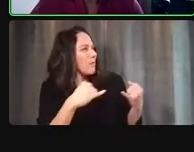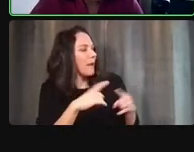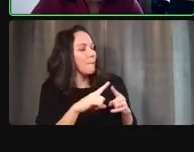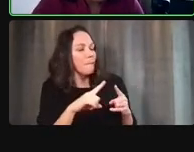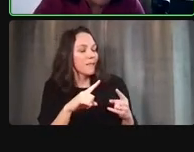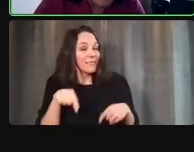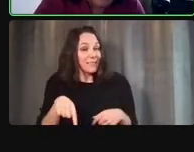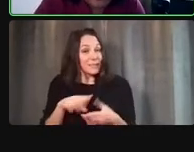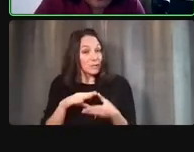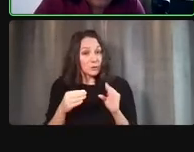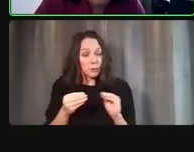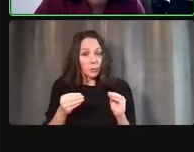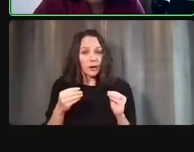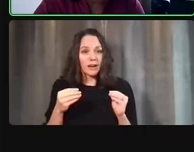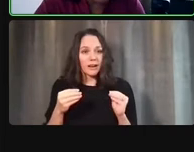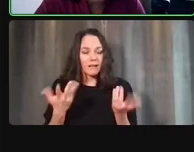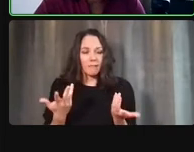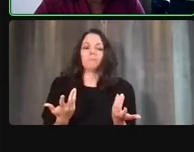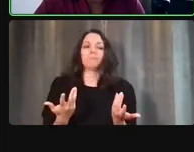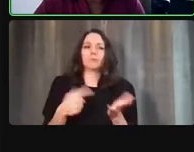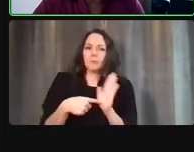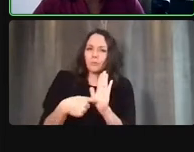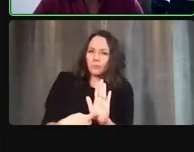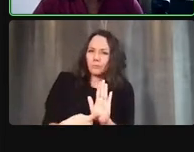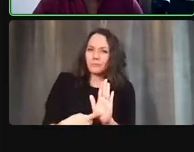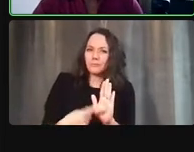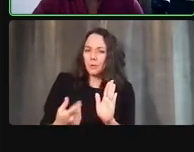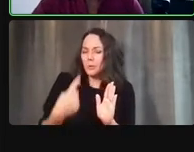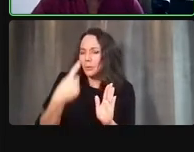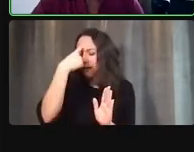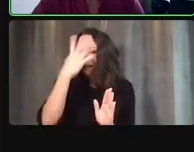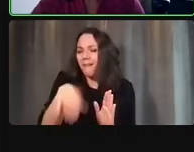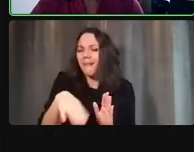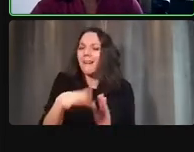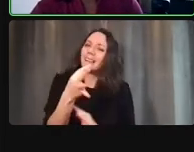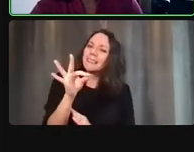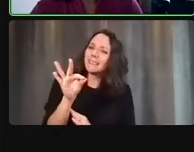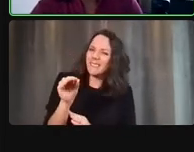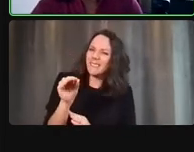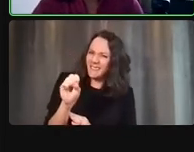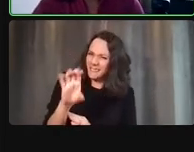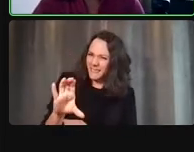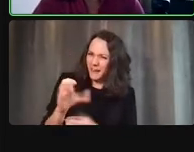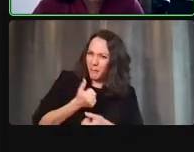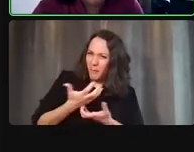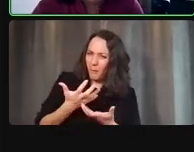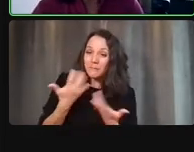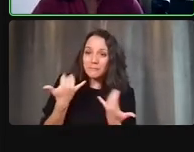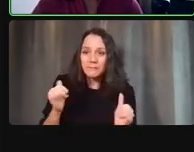even something as small as you may think, a 92nd poll. It can have so much power, and it does.